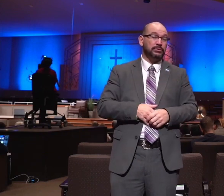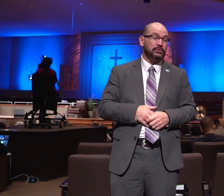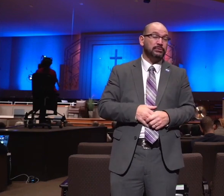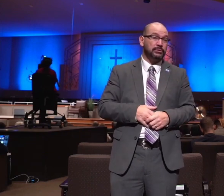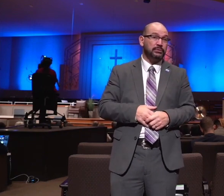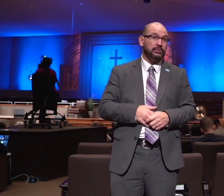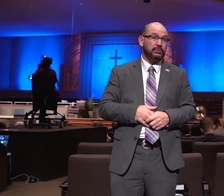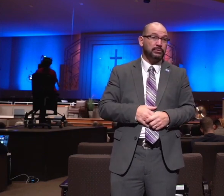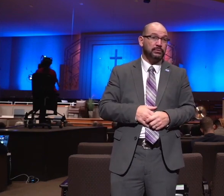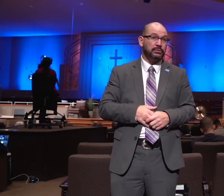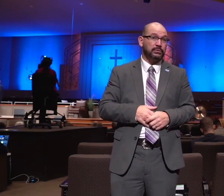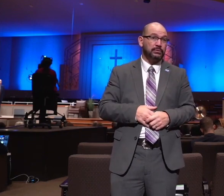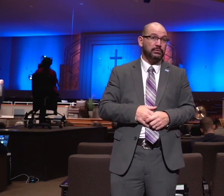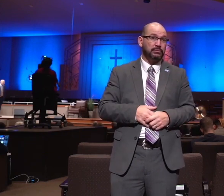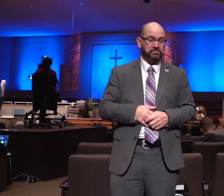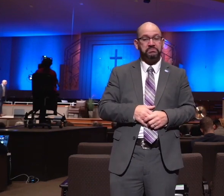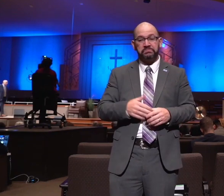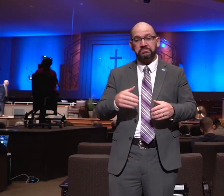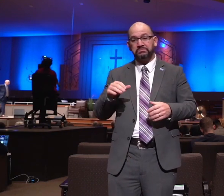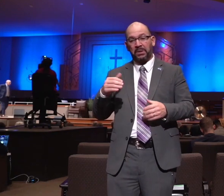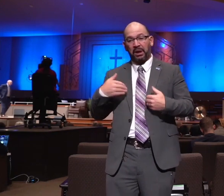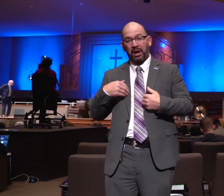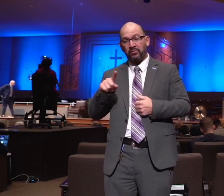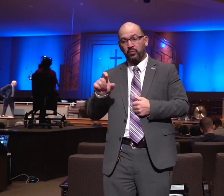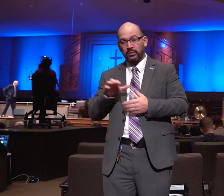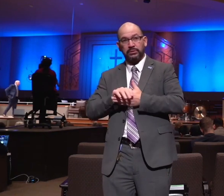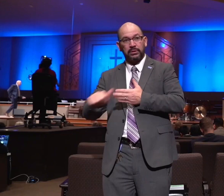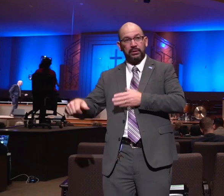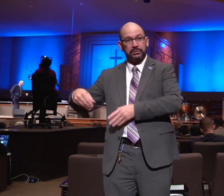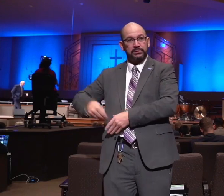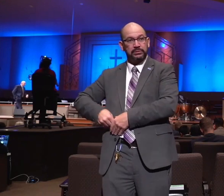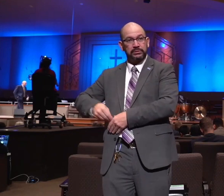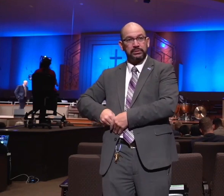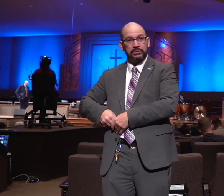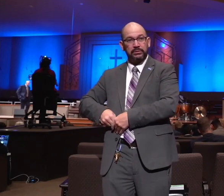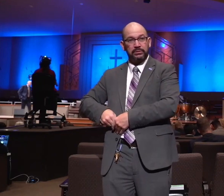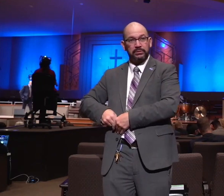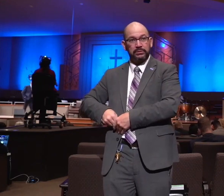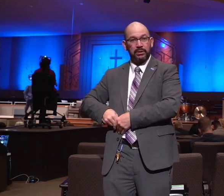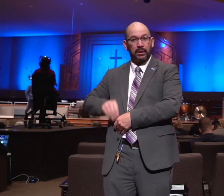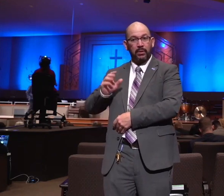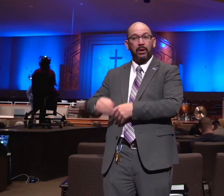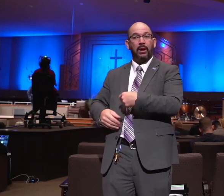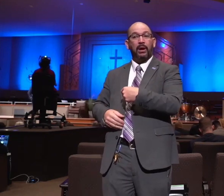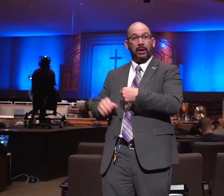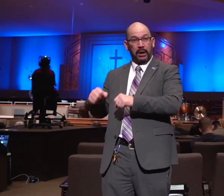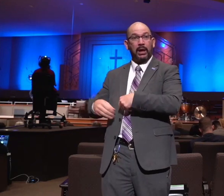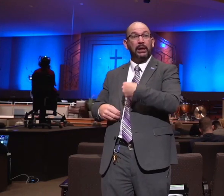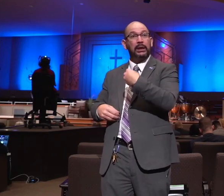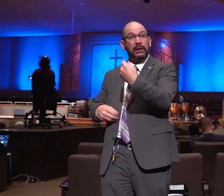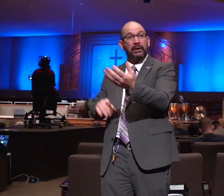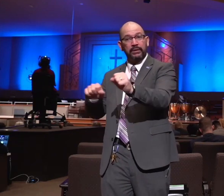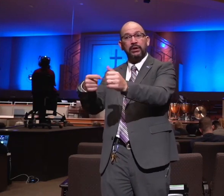I've got a hundred dollars in my pocket I'll give it to you tonight after the